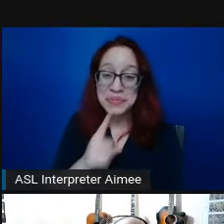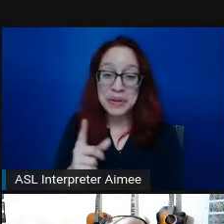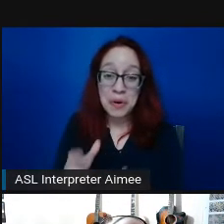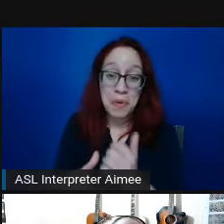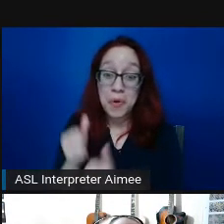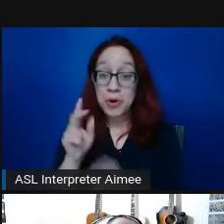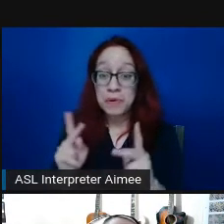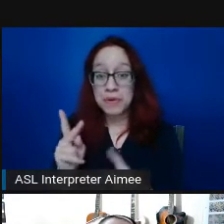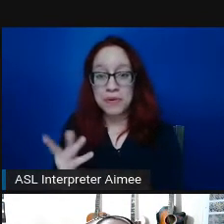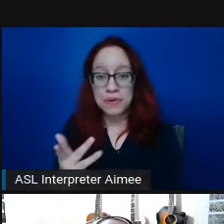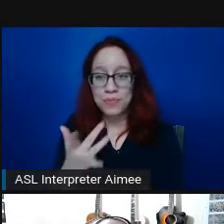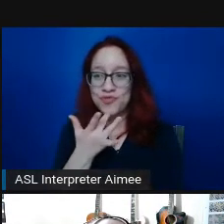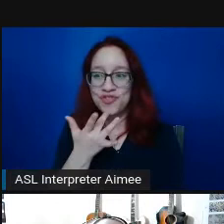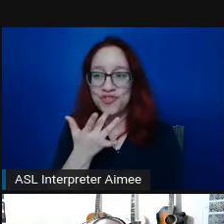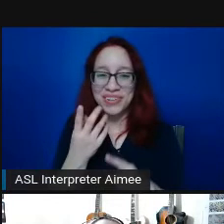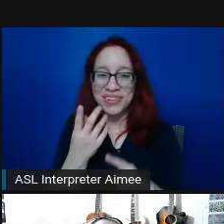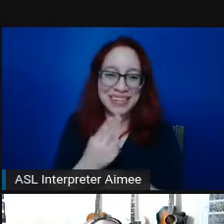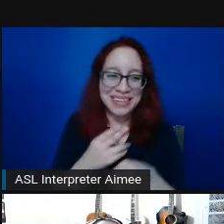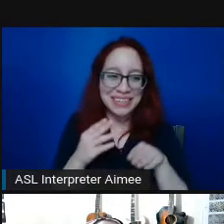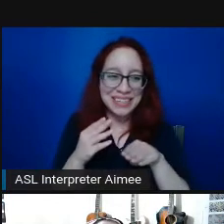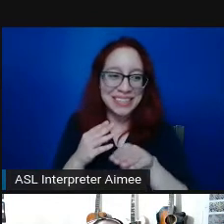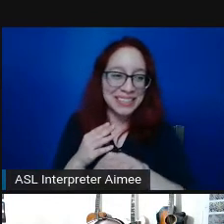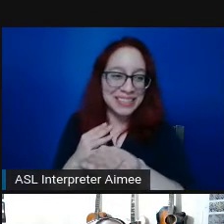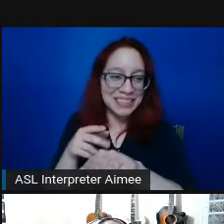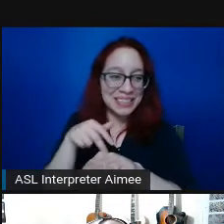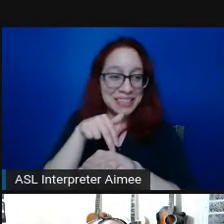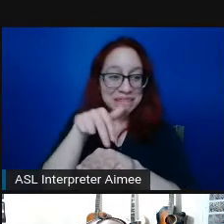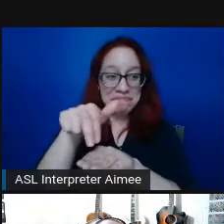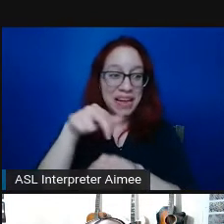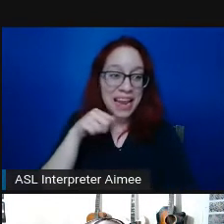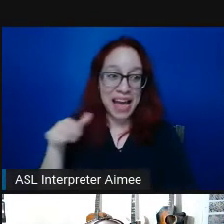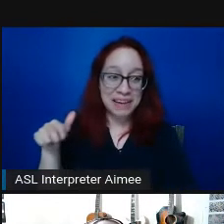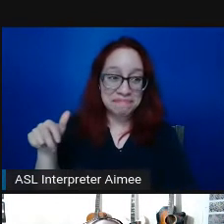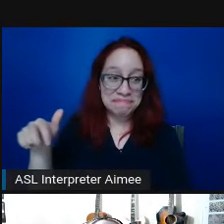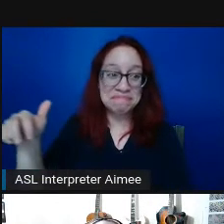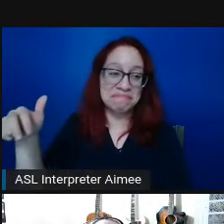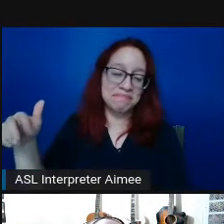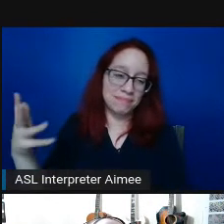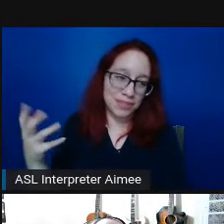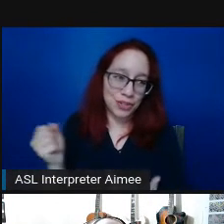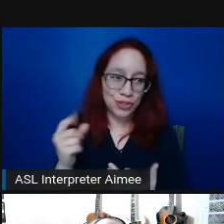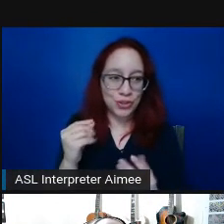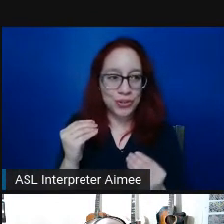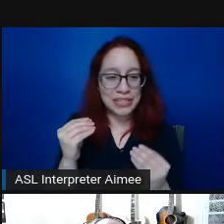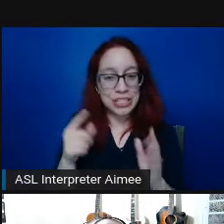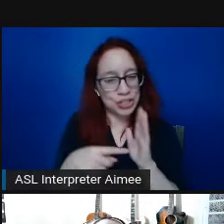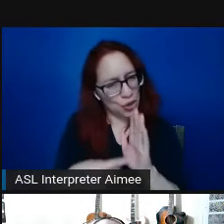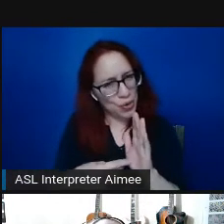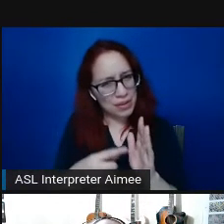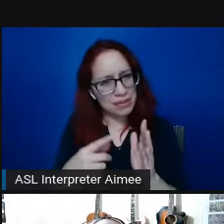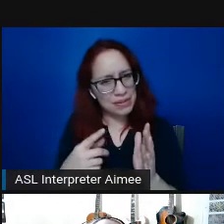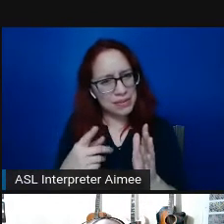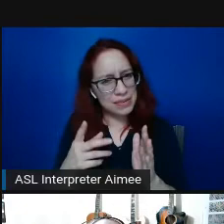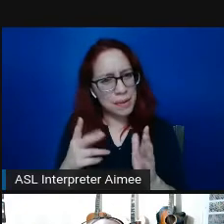to use the ramp rather than the stairs. It's showing you that these features are used by many people,